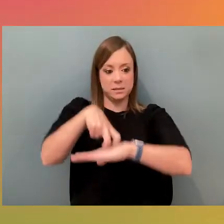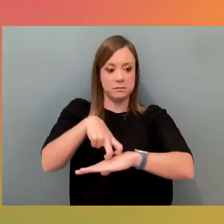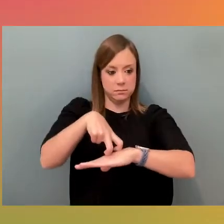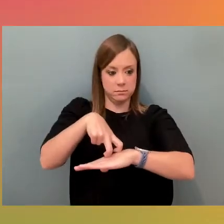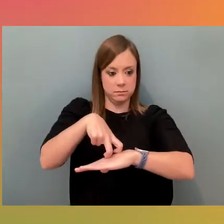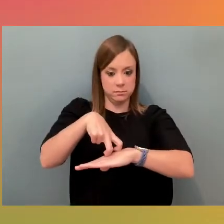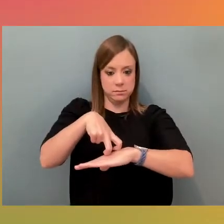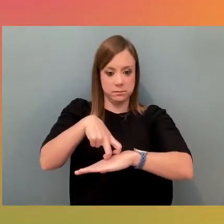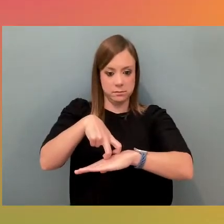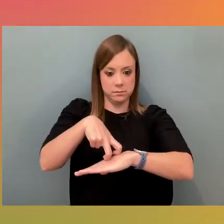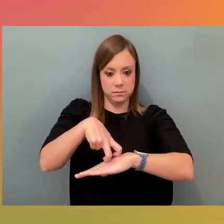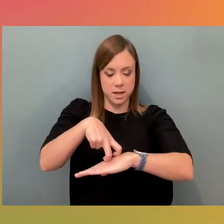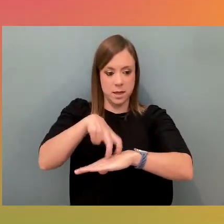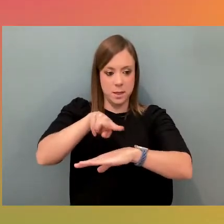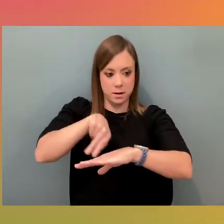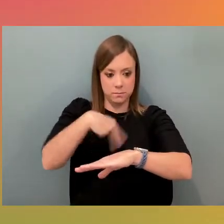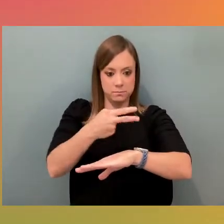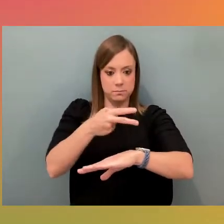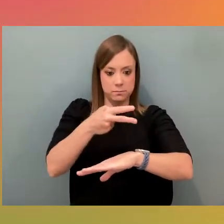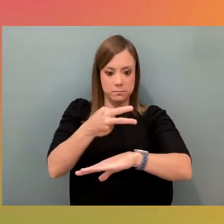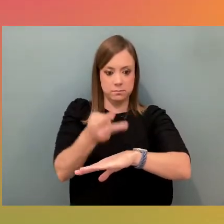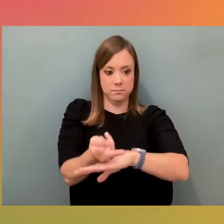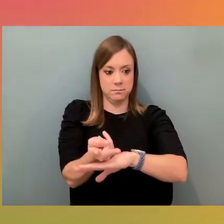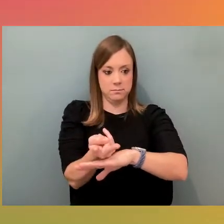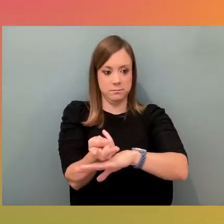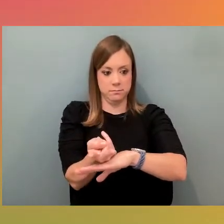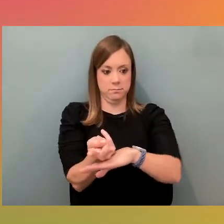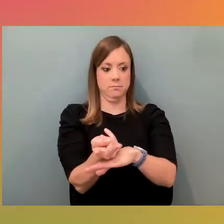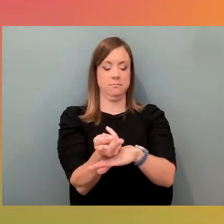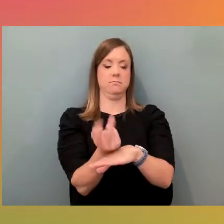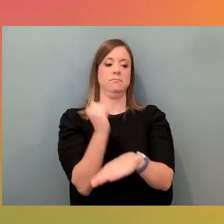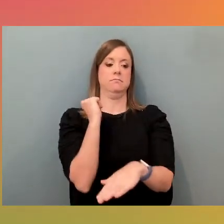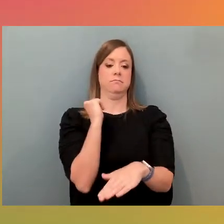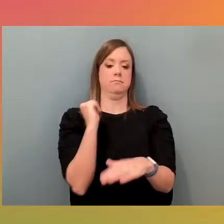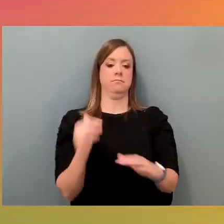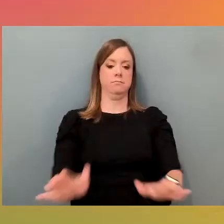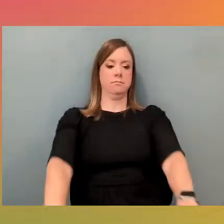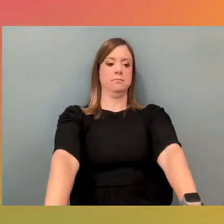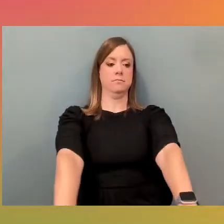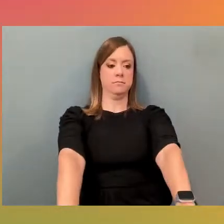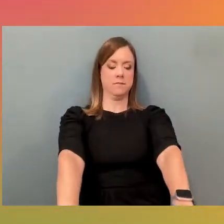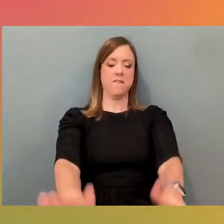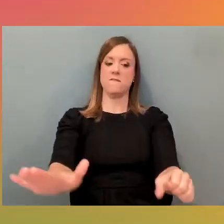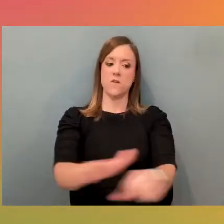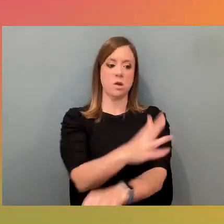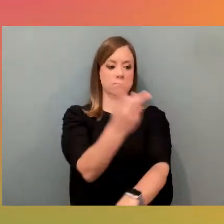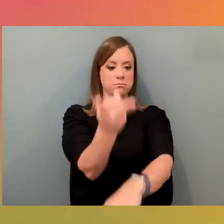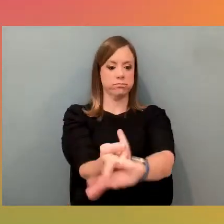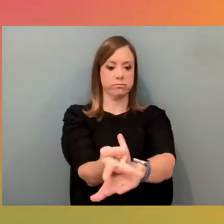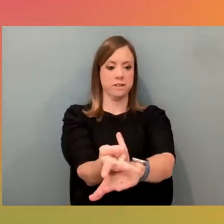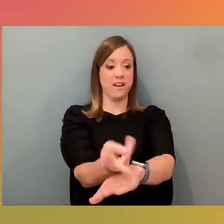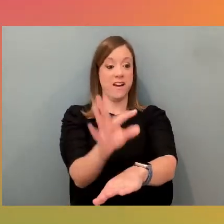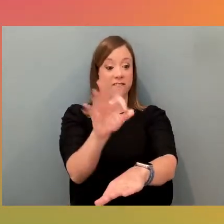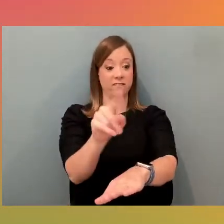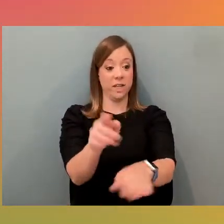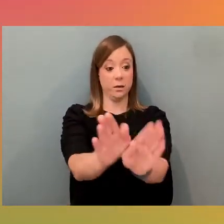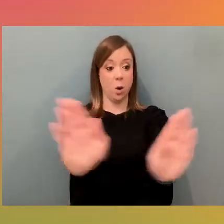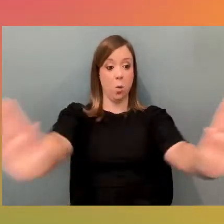AND EXHALE BRING YOUR KNEES FORWARD AND DOWN TO THE GROUND. SWING YOUR LEGS AROUND. WE ARE GOING TO LAY ON OUR